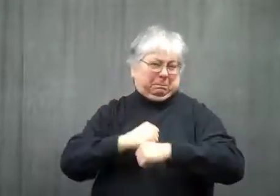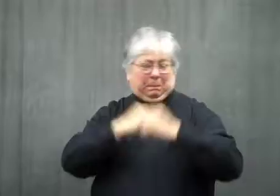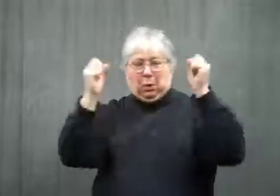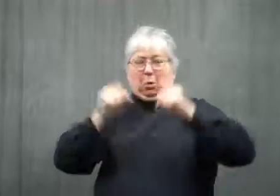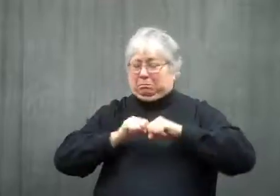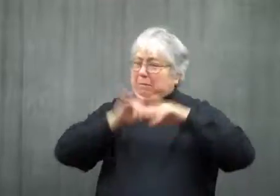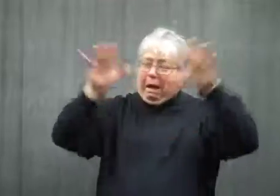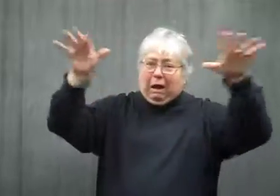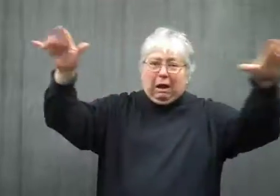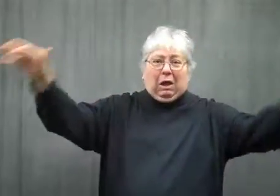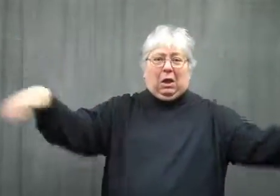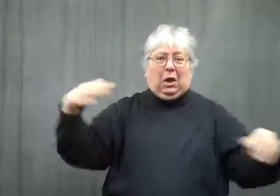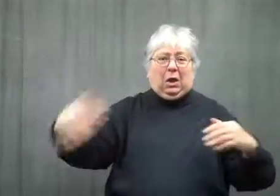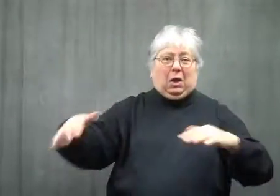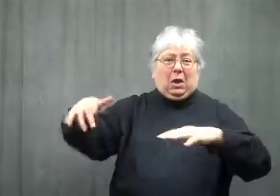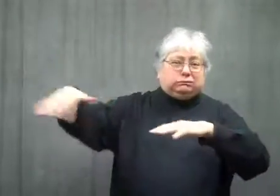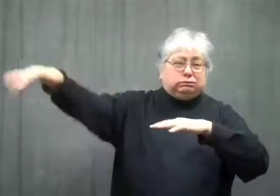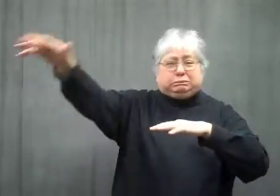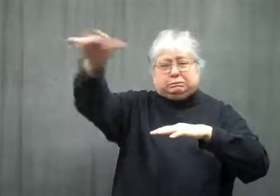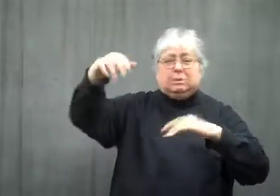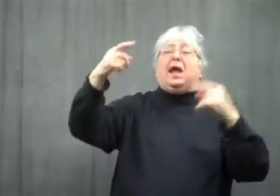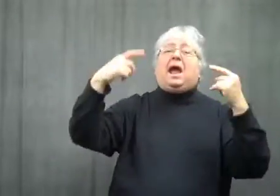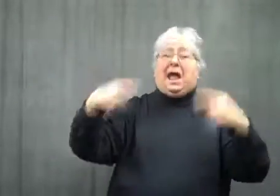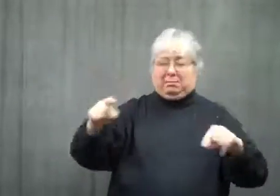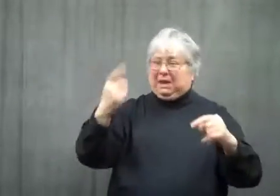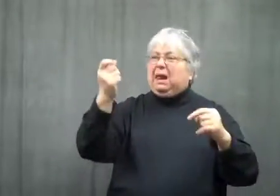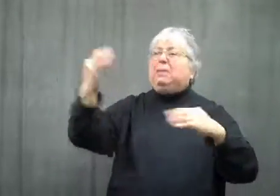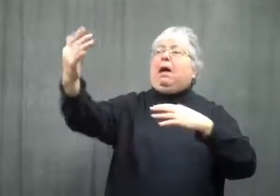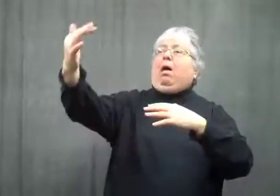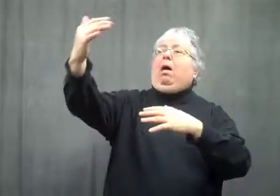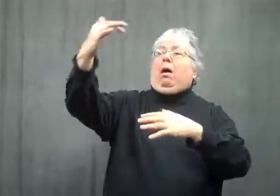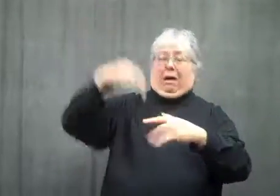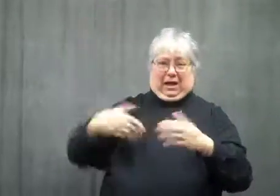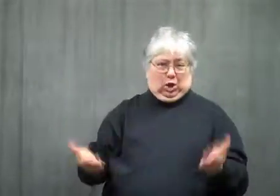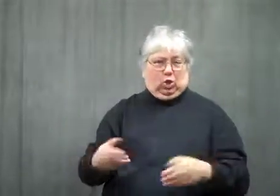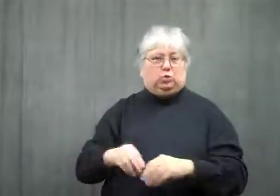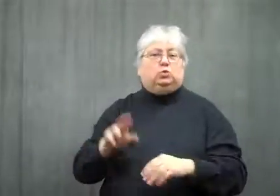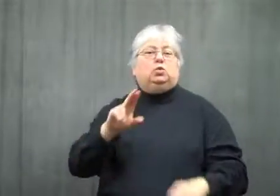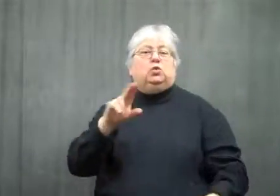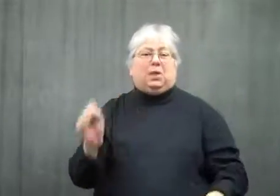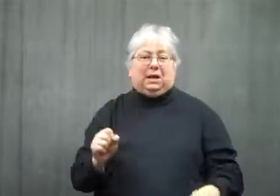That released a lot of radiation, and some did make it to the U.S.